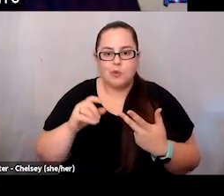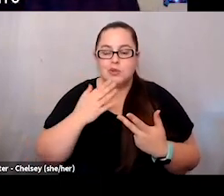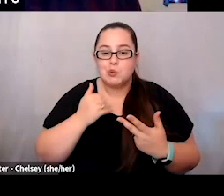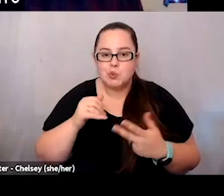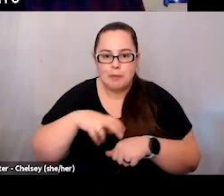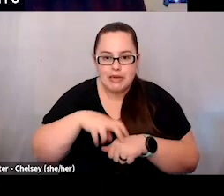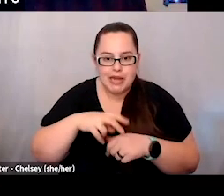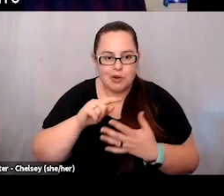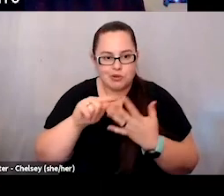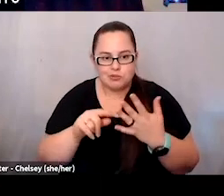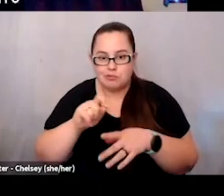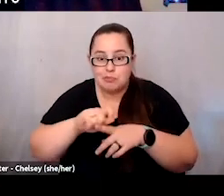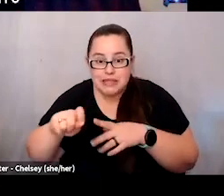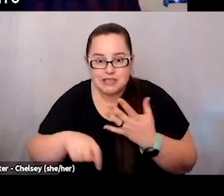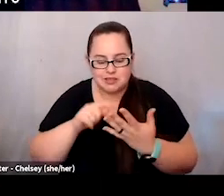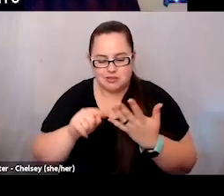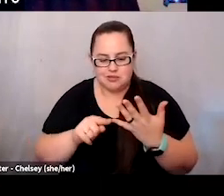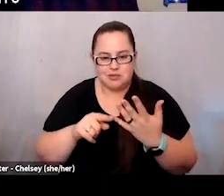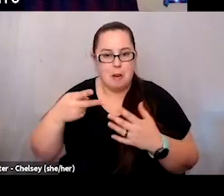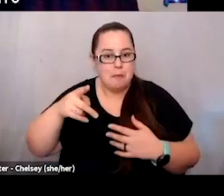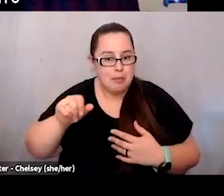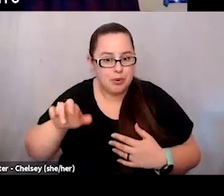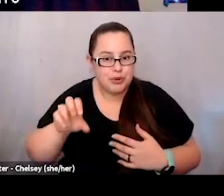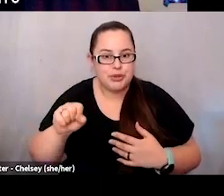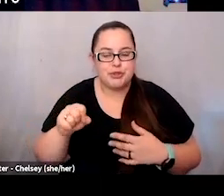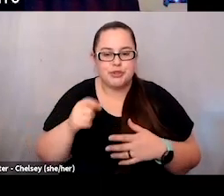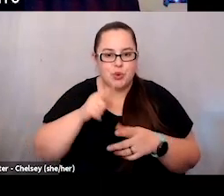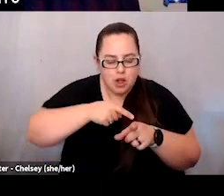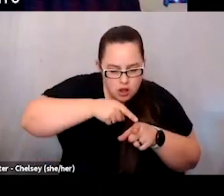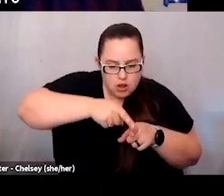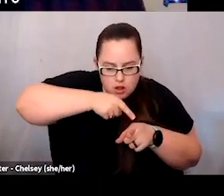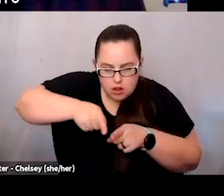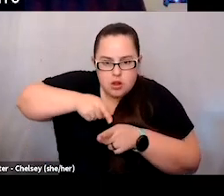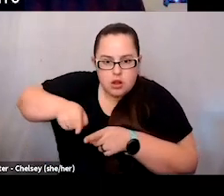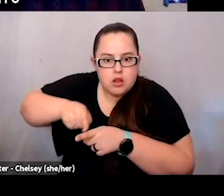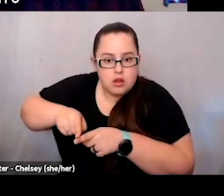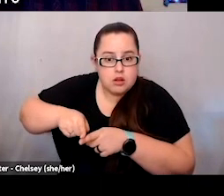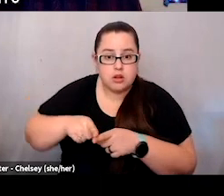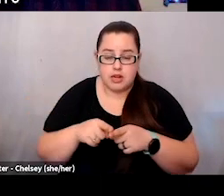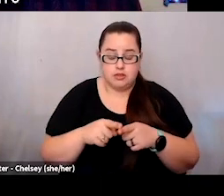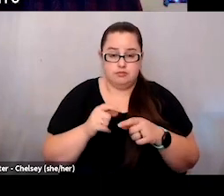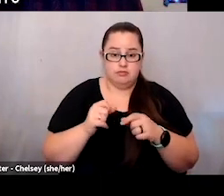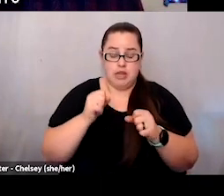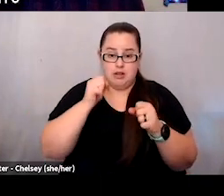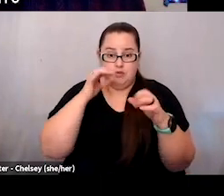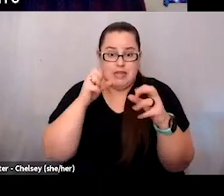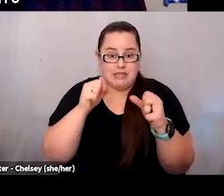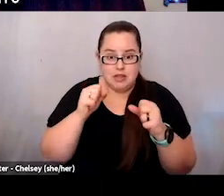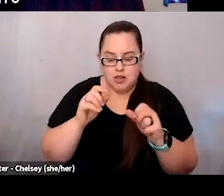incredible, the contributions to culinary arts on behalf of Indigenous People.